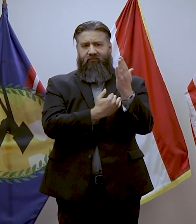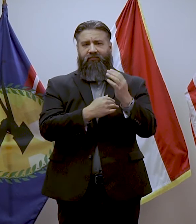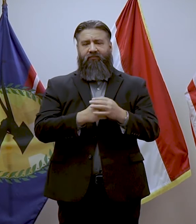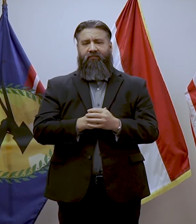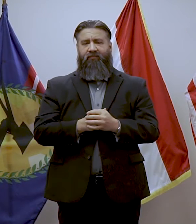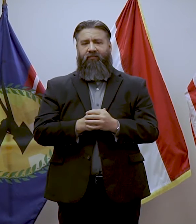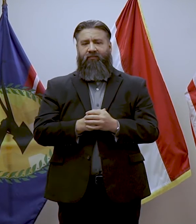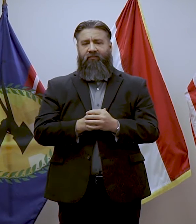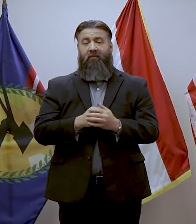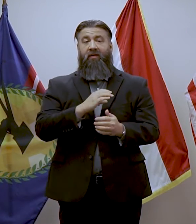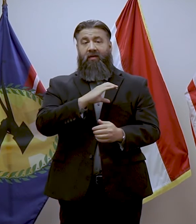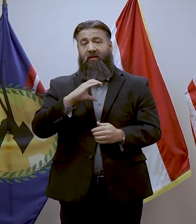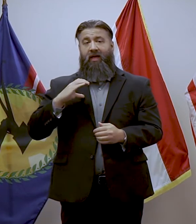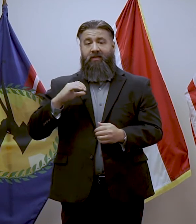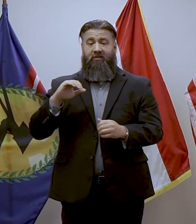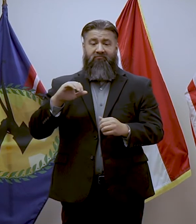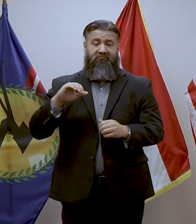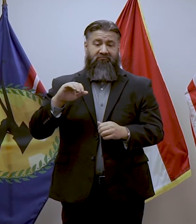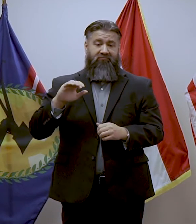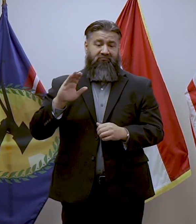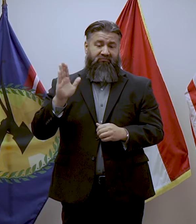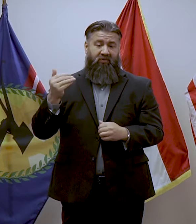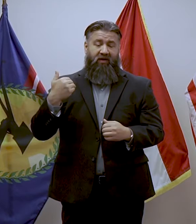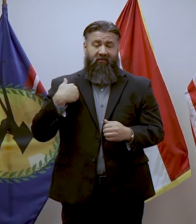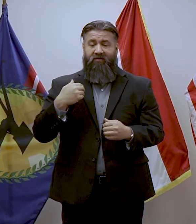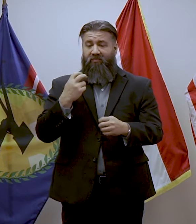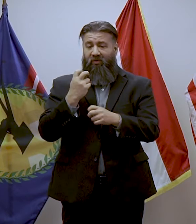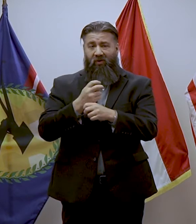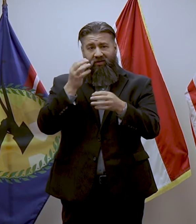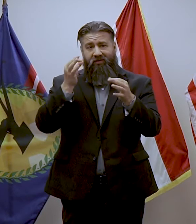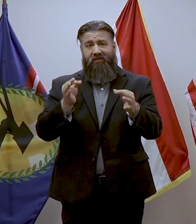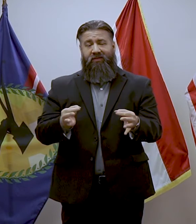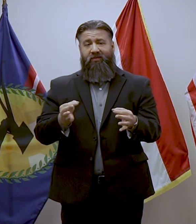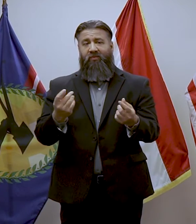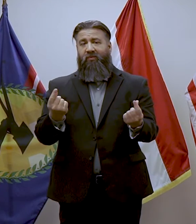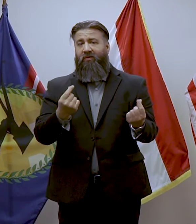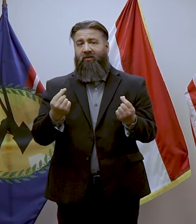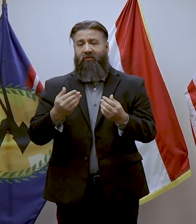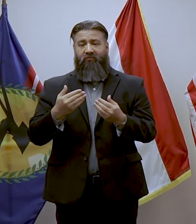And the council is going to have some very difficult decisions I'm working all through